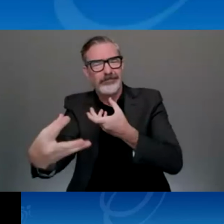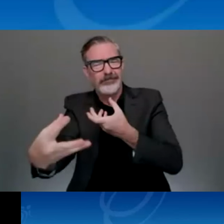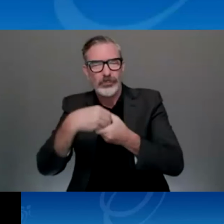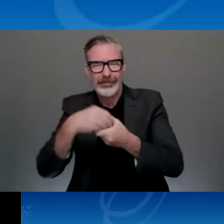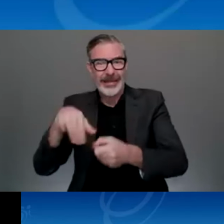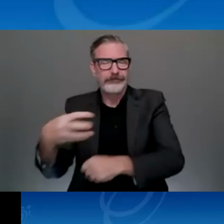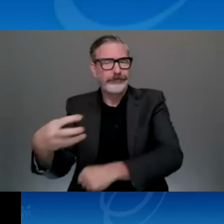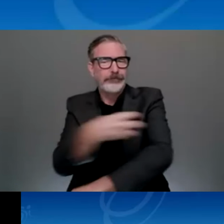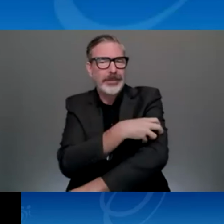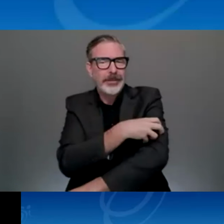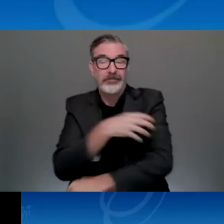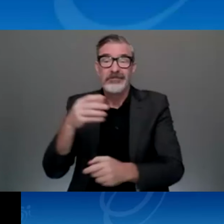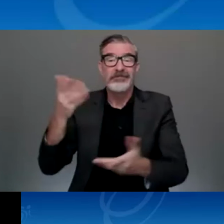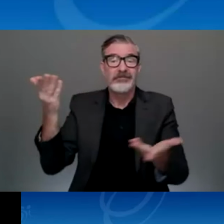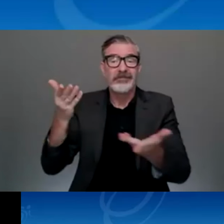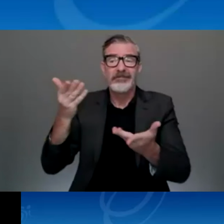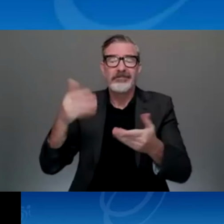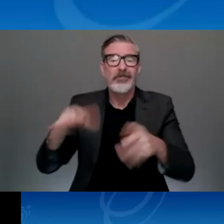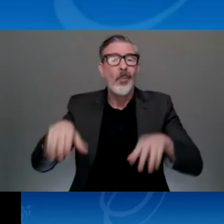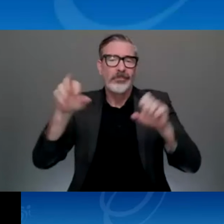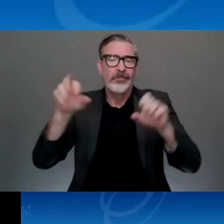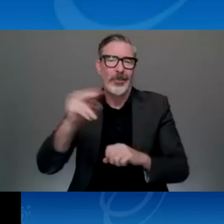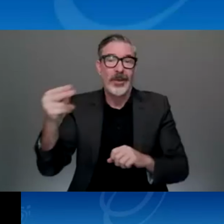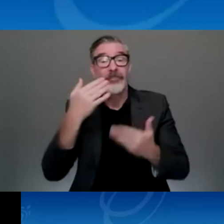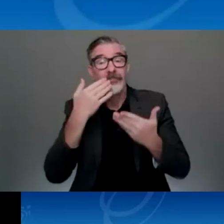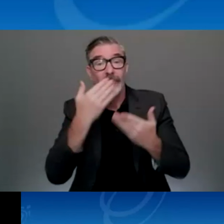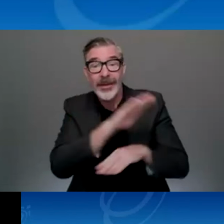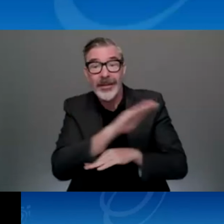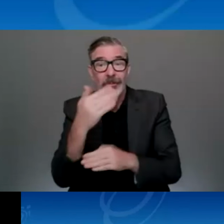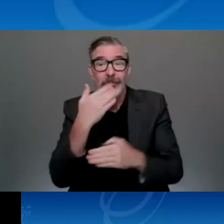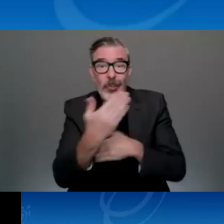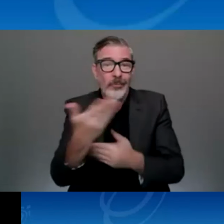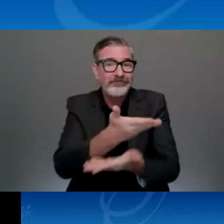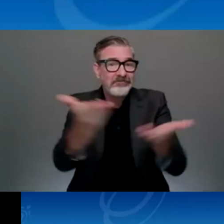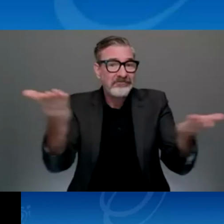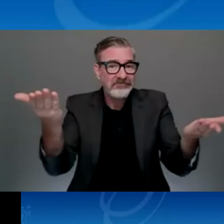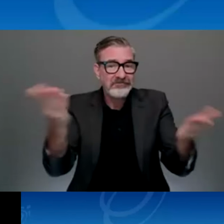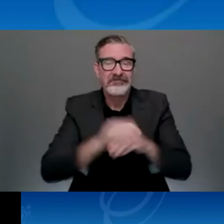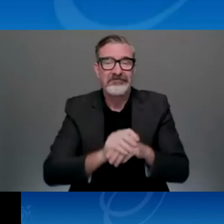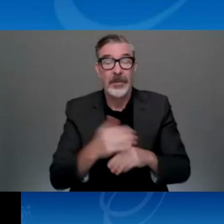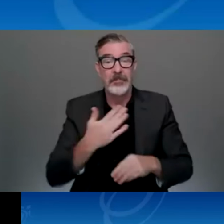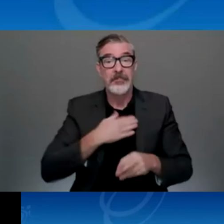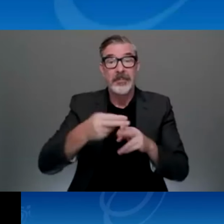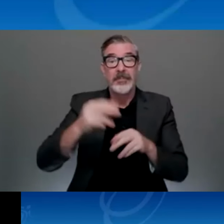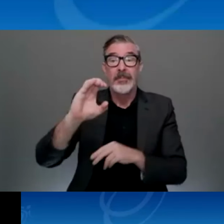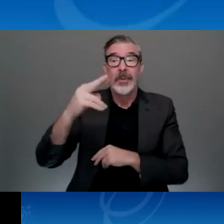Good afternoon and good morning from wherever you're joining us today. My name is Chloe Angus. Pronouns.